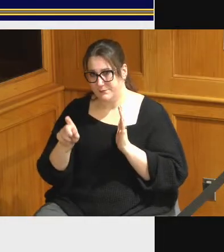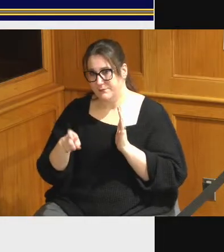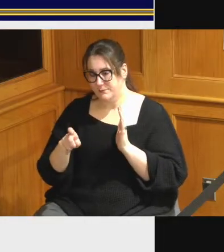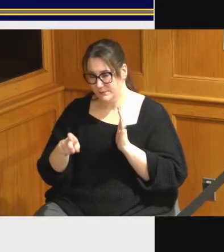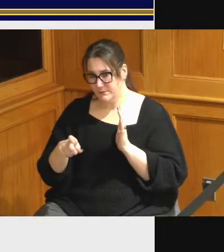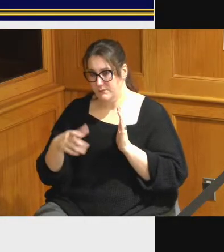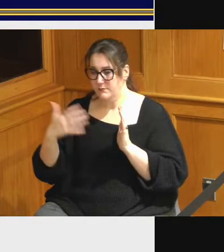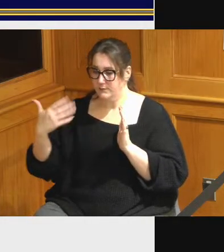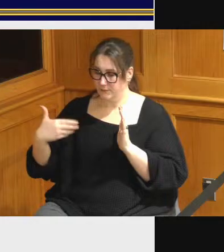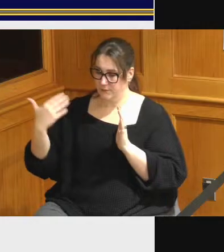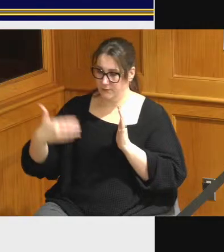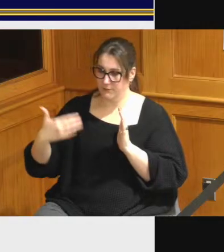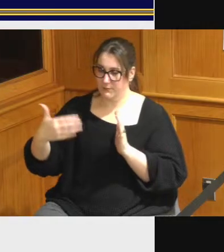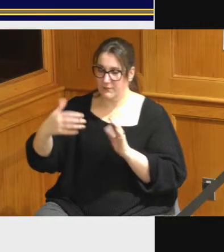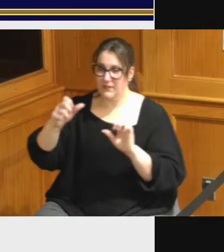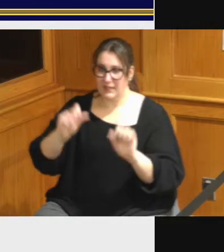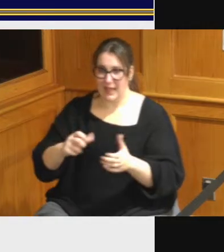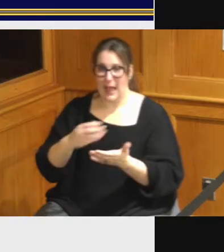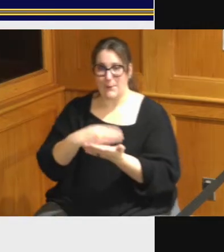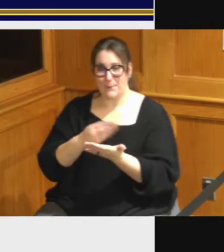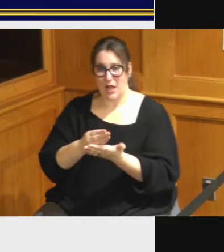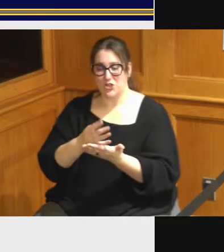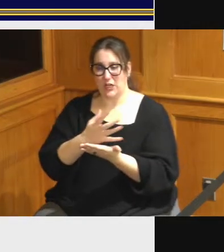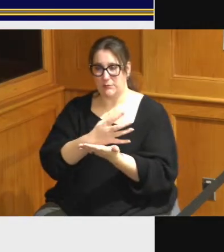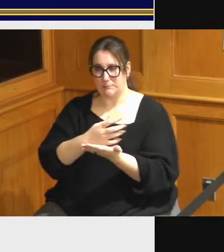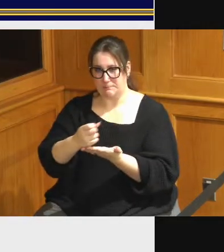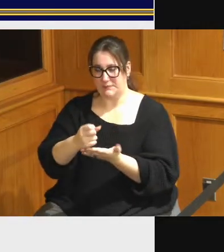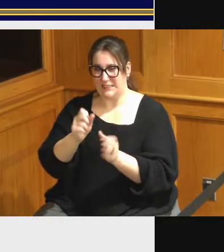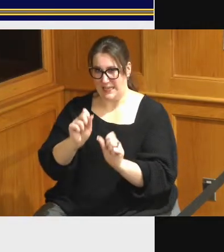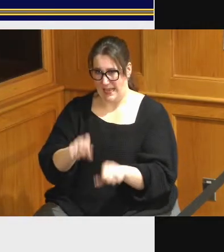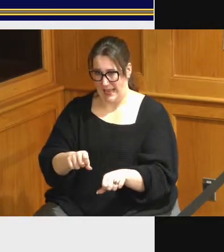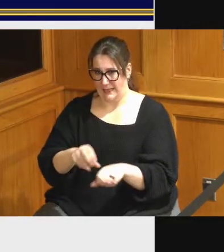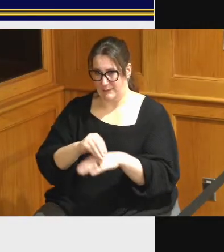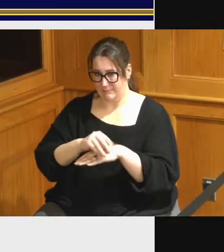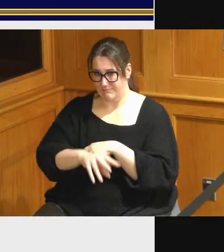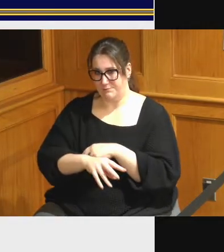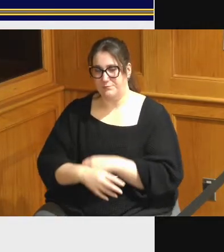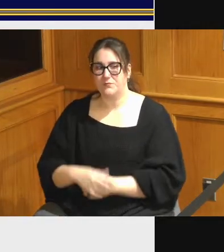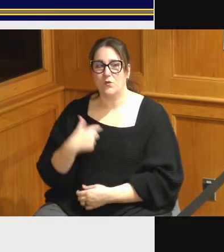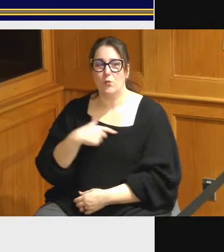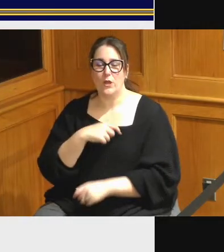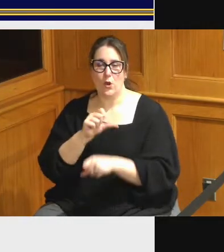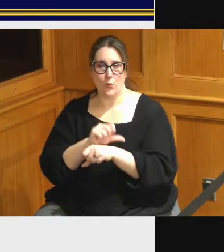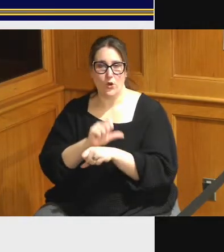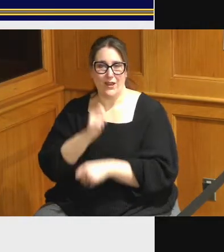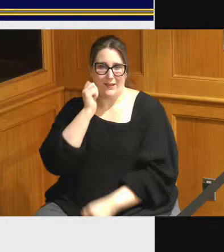can deplete your budget so quickly. So we are working day-to-day and in fact we've made so many